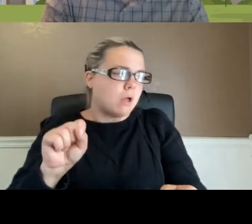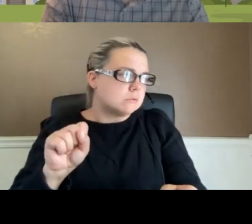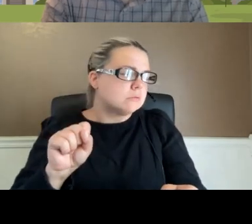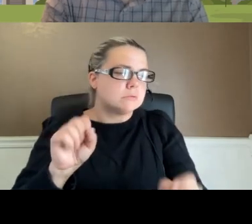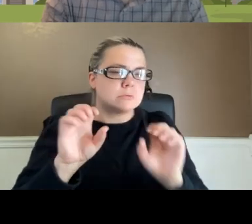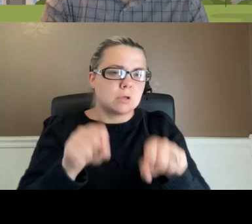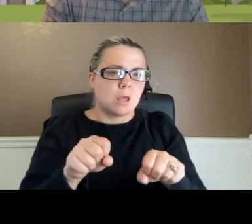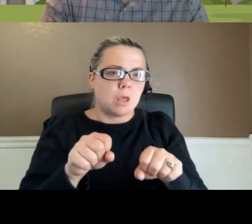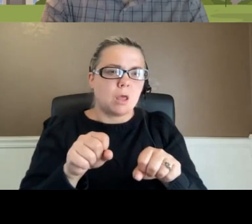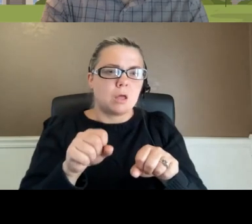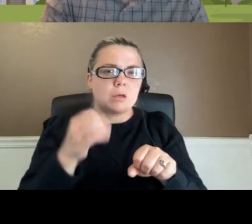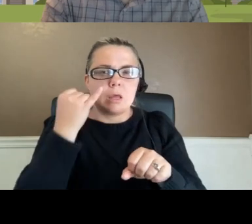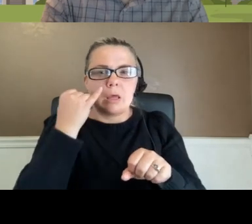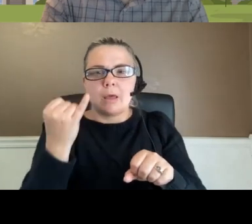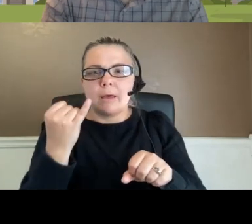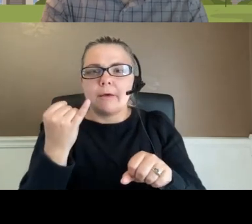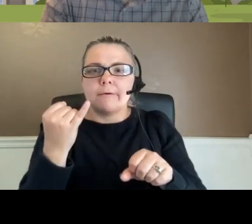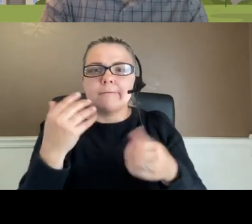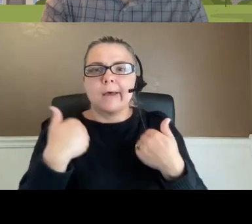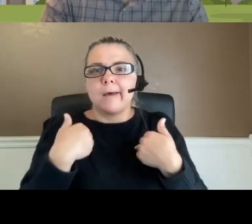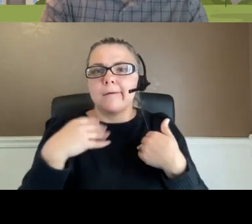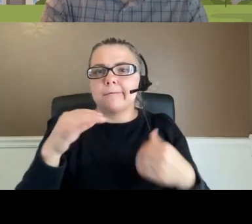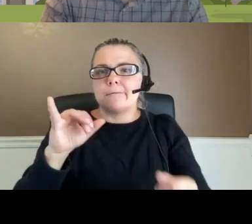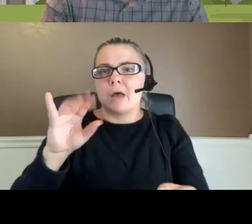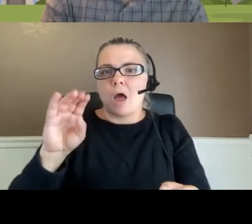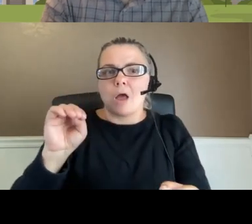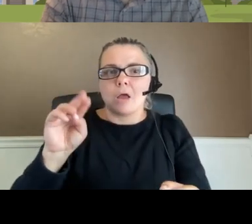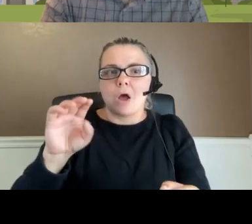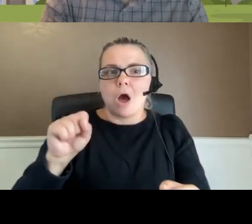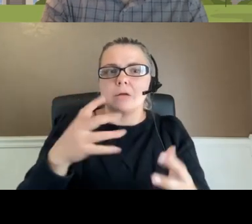this, but if you have if there are ever icons that are kind of grayed out that indicates that